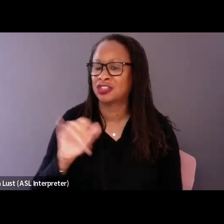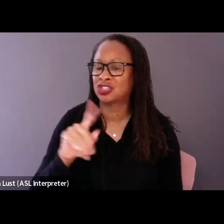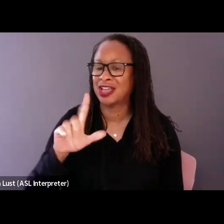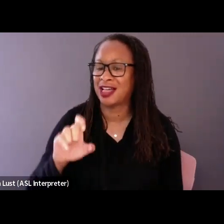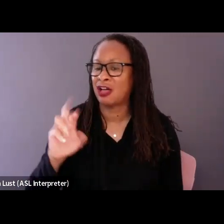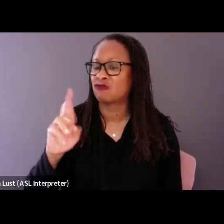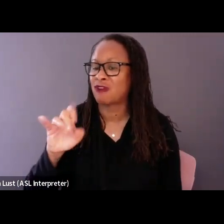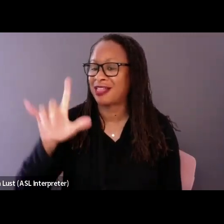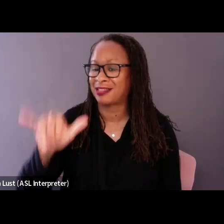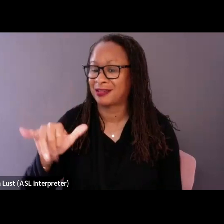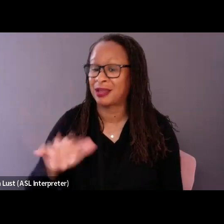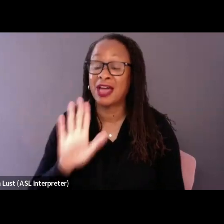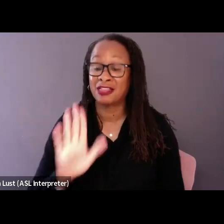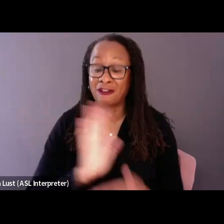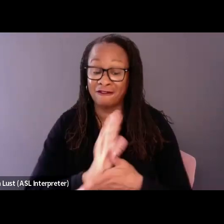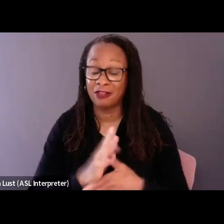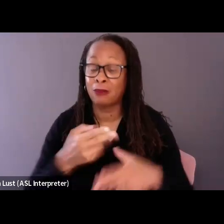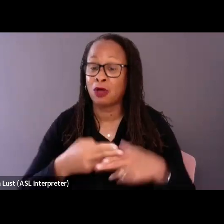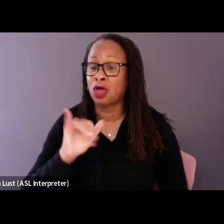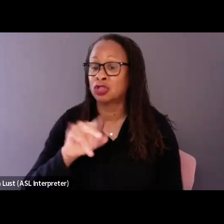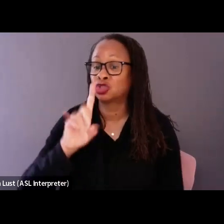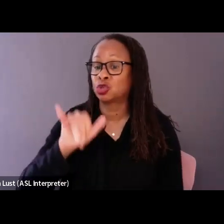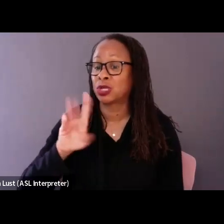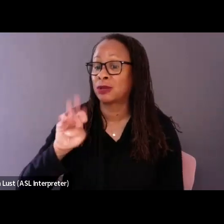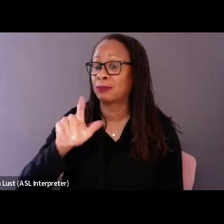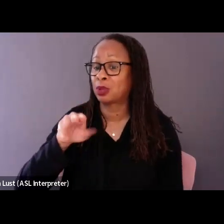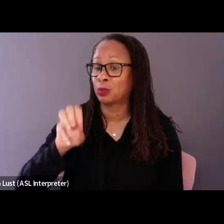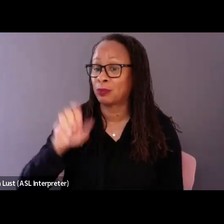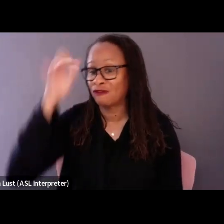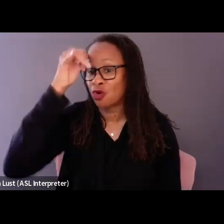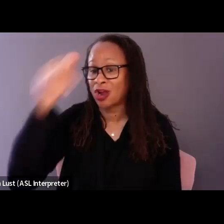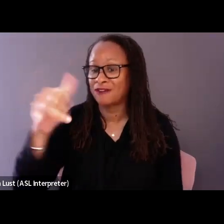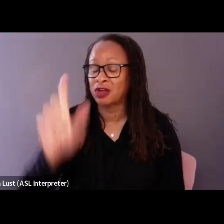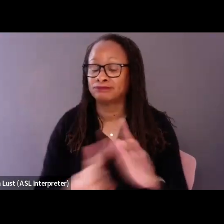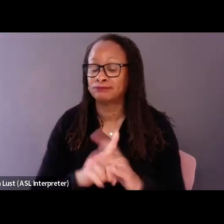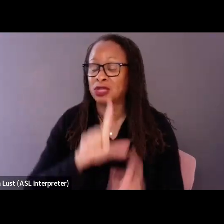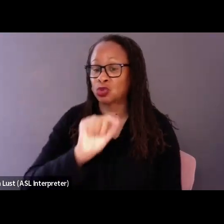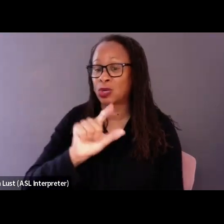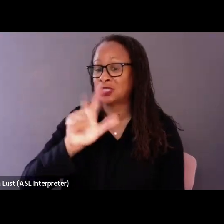whose film "Judy Blume Forever" premiered at the 2023 Sundance Film Festival